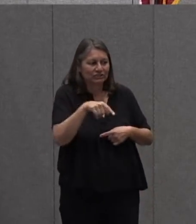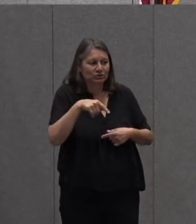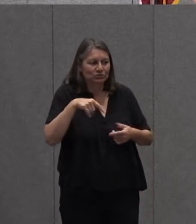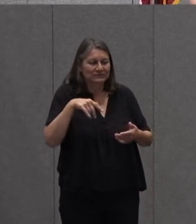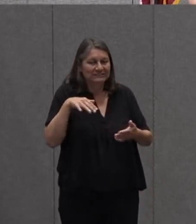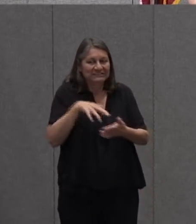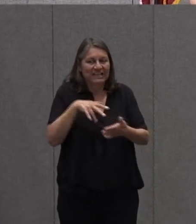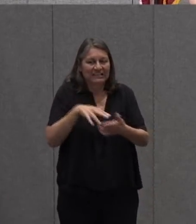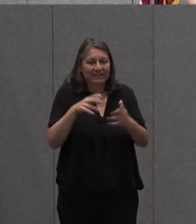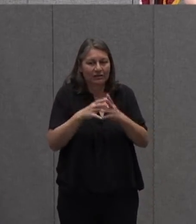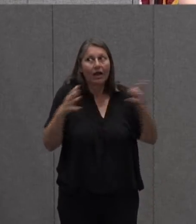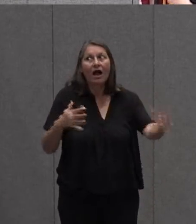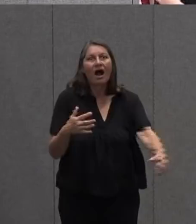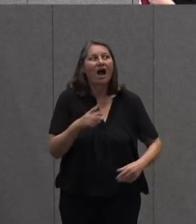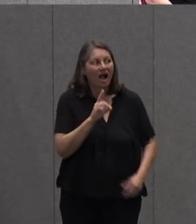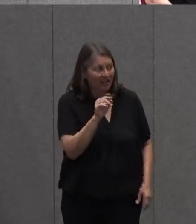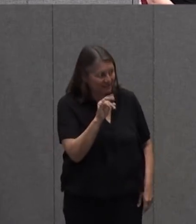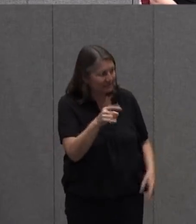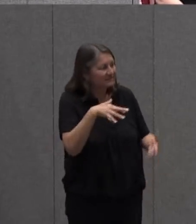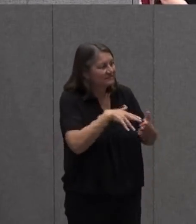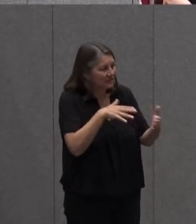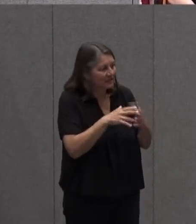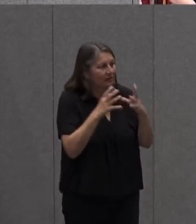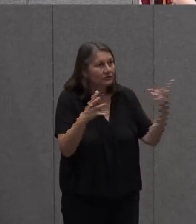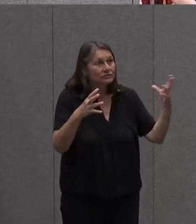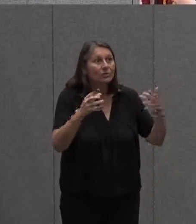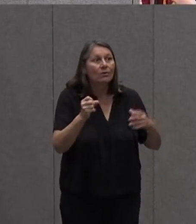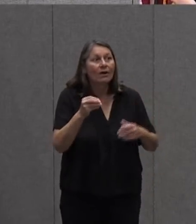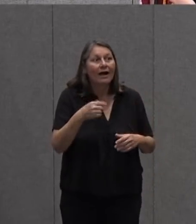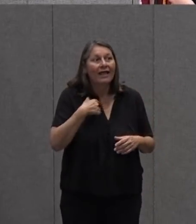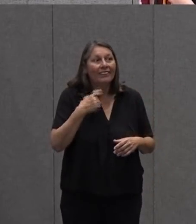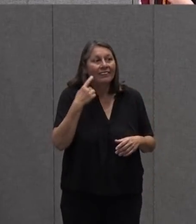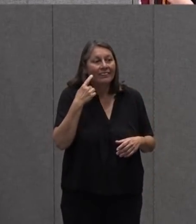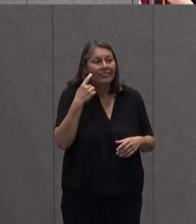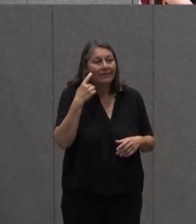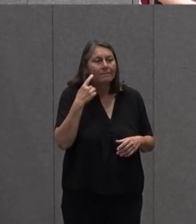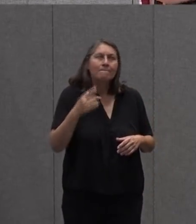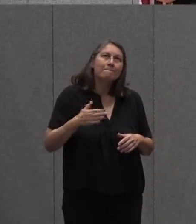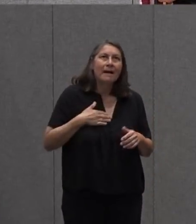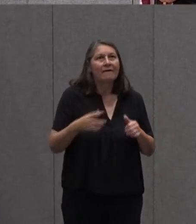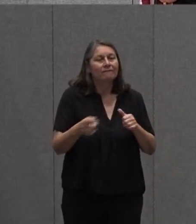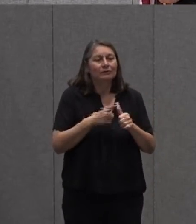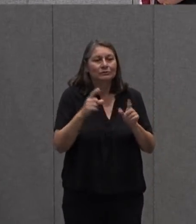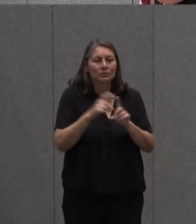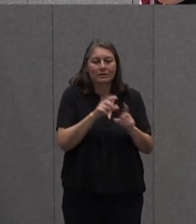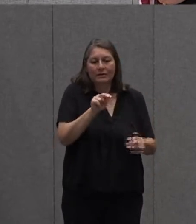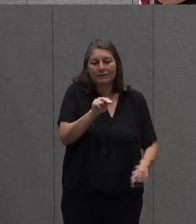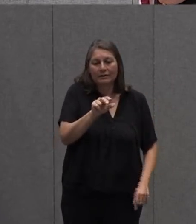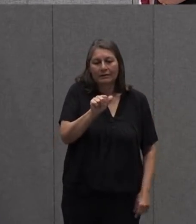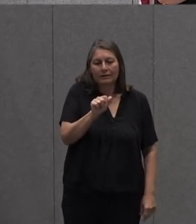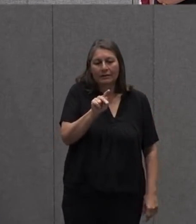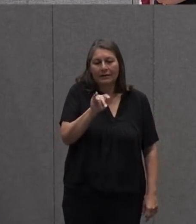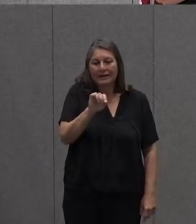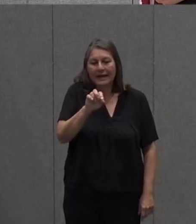So my first word is going to be nation. Wow, okay, I'm gonna use invention from last week.